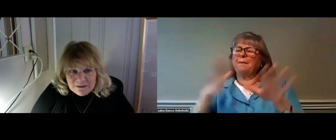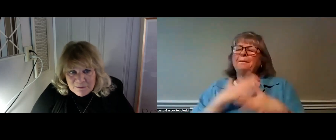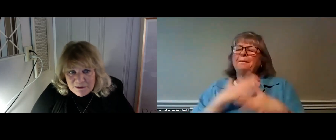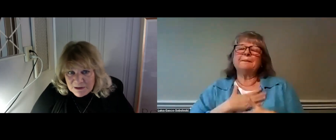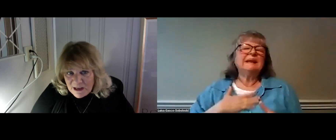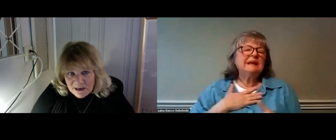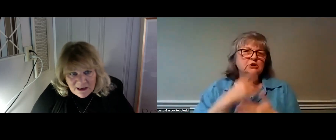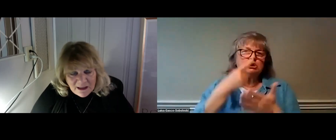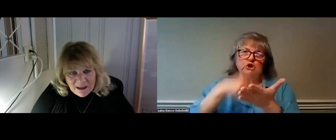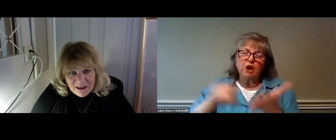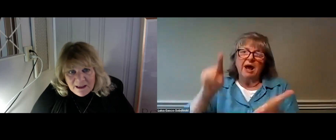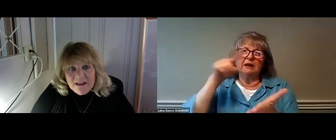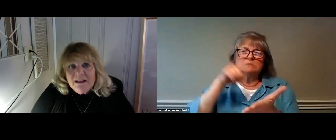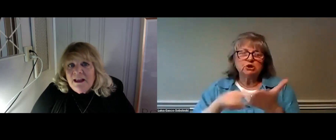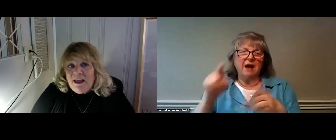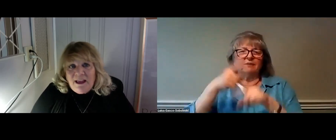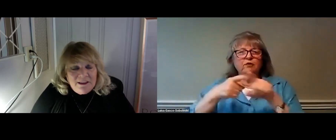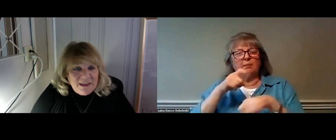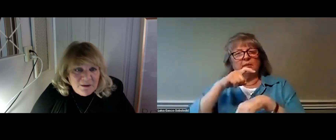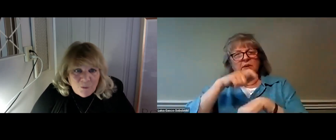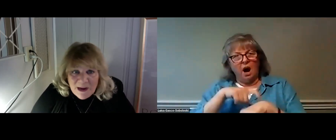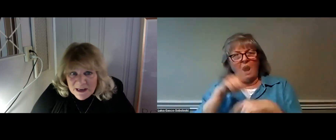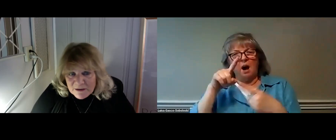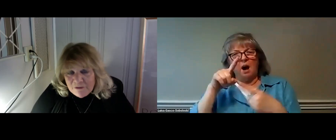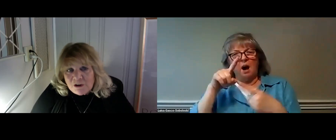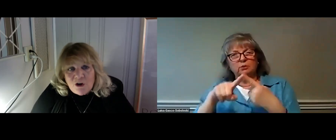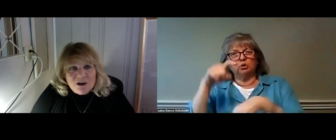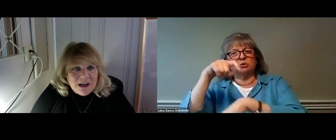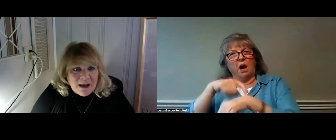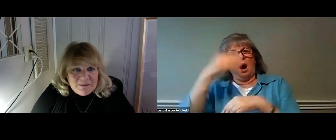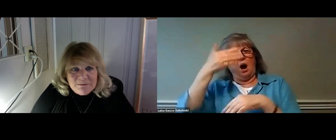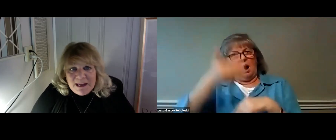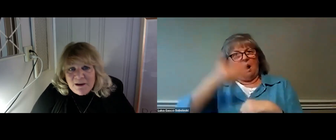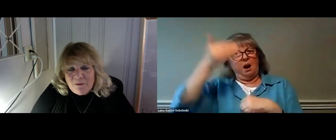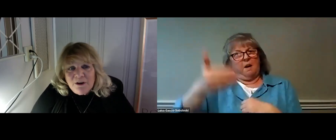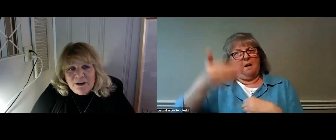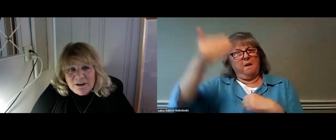means of communicating, and then they're waiting for a long time to make it work.